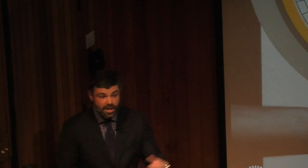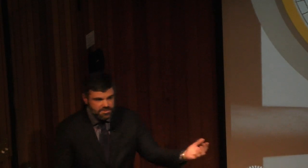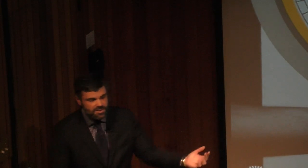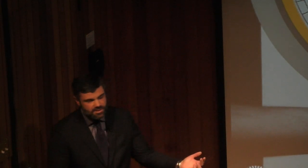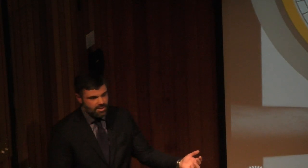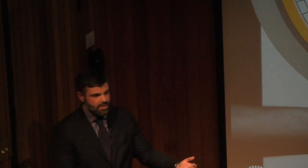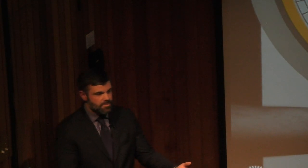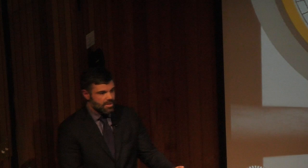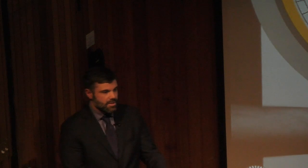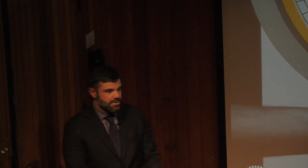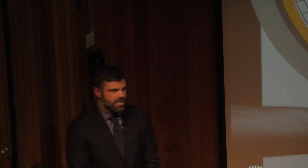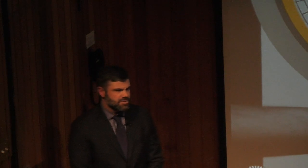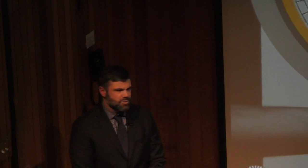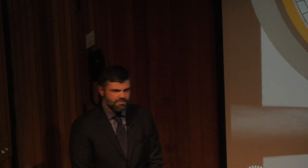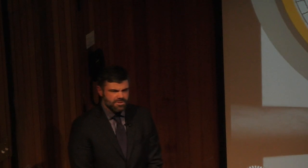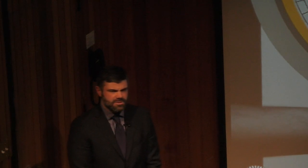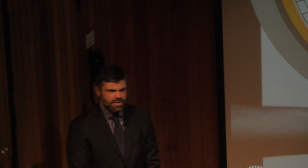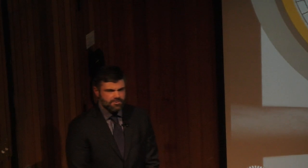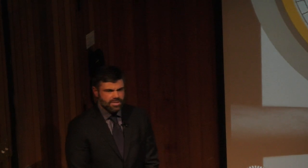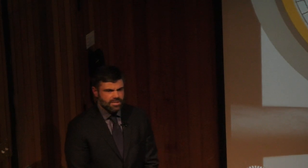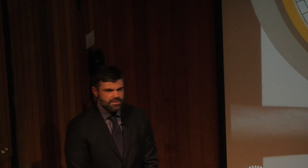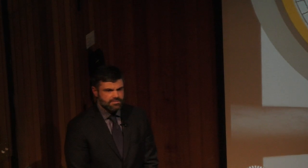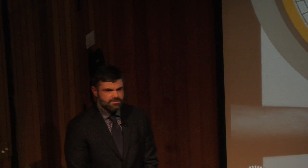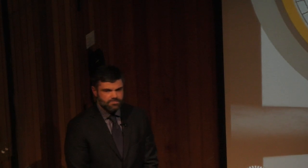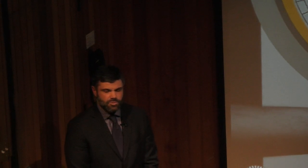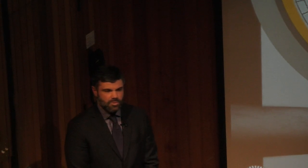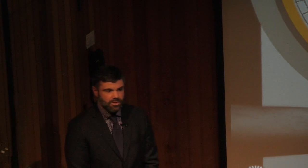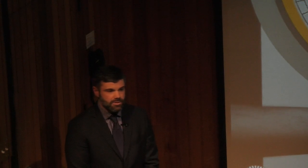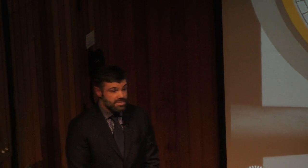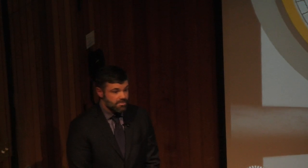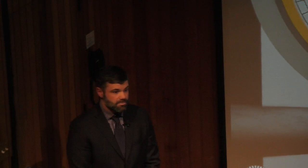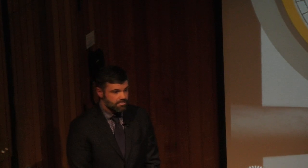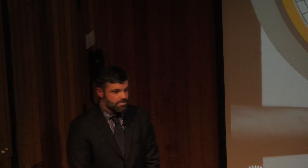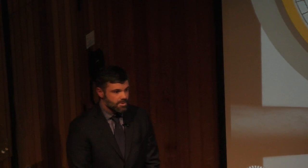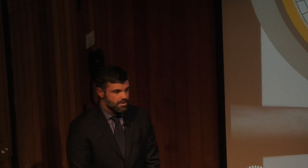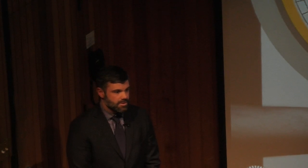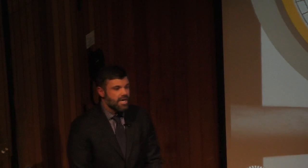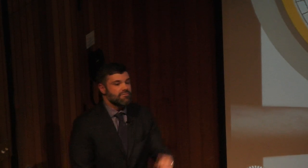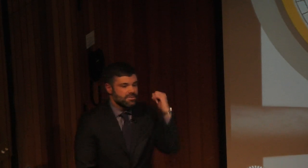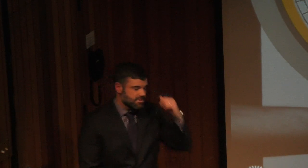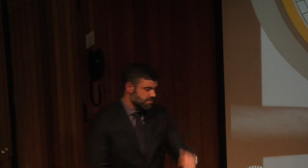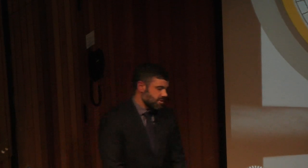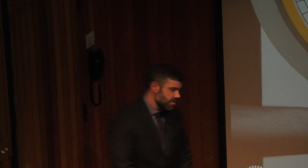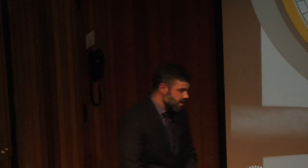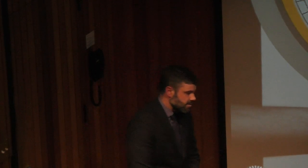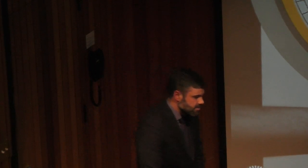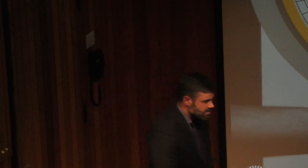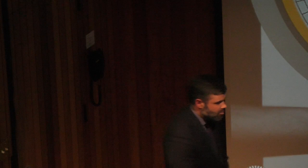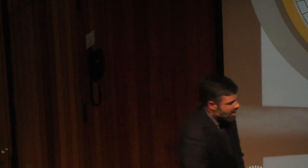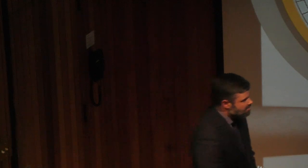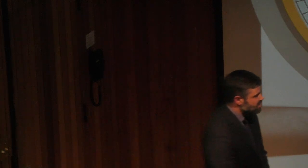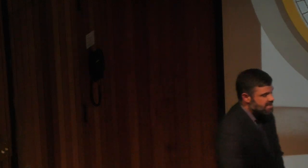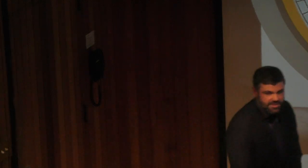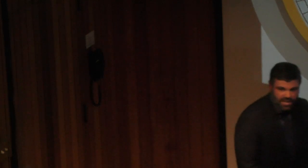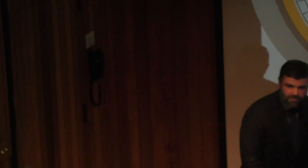Perhaps on Dana's boyfriend's side who I can't remember-- [Audience Member] Kevin. Tim? Kevin, excuse me. Yeah, perhaps on his side